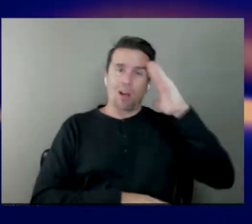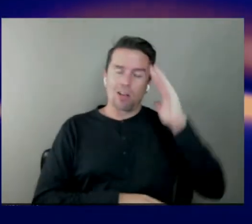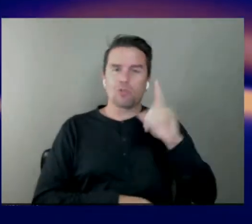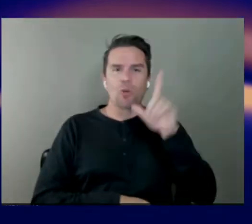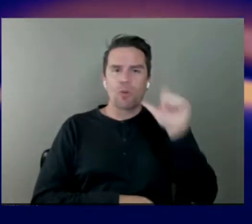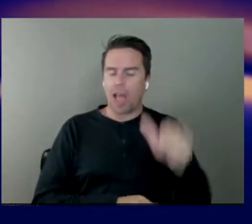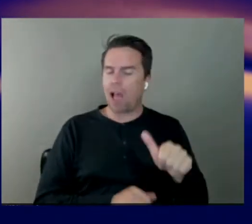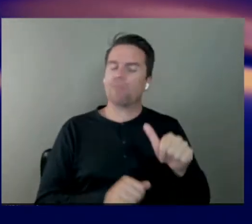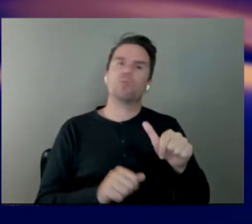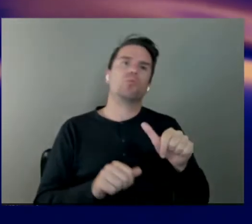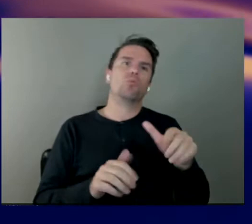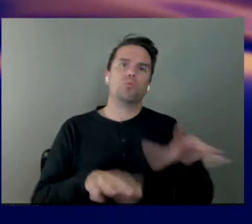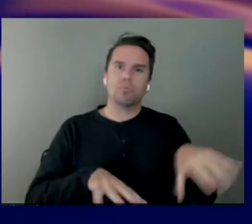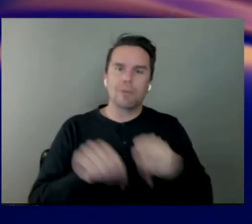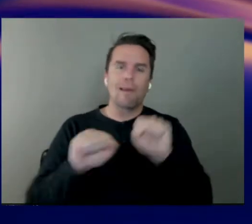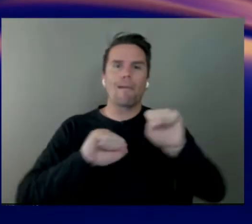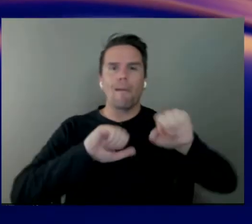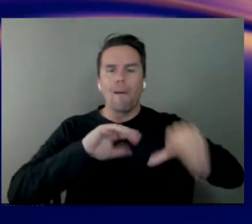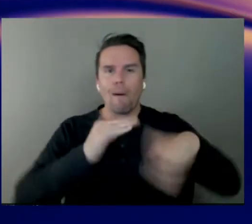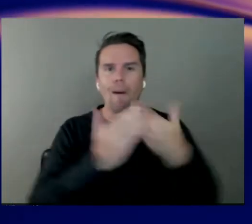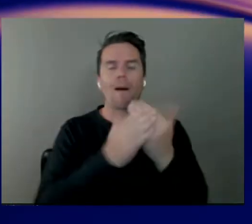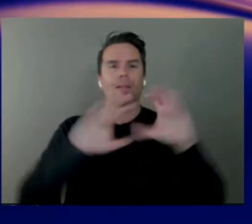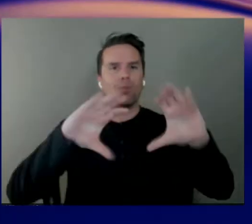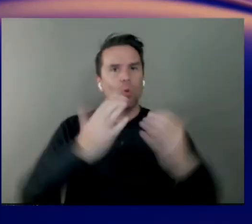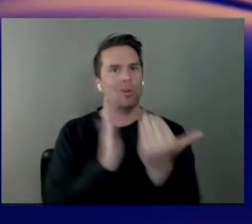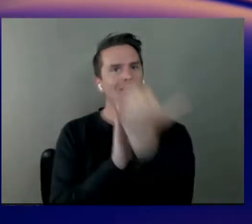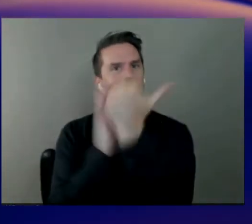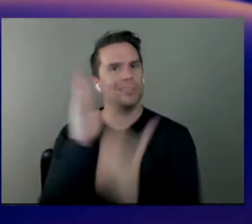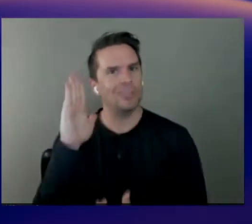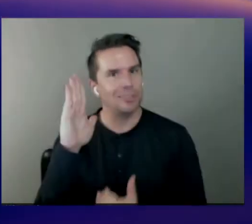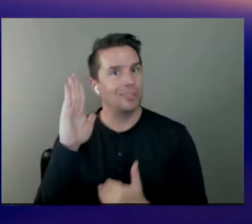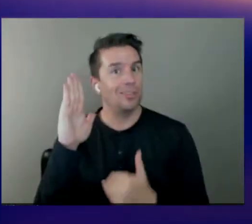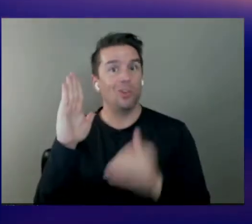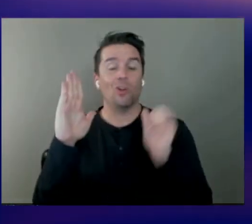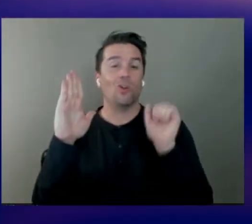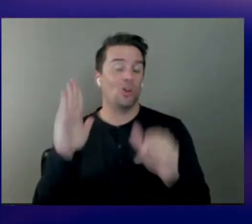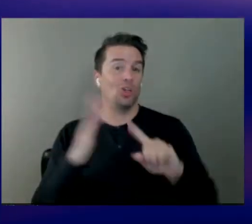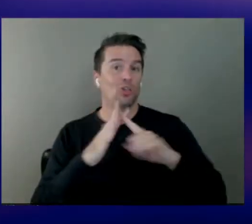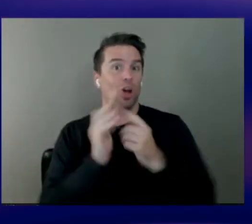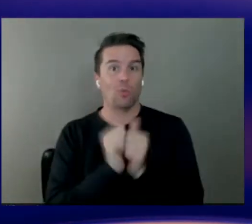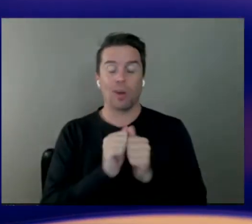You can jump right into taking the assessment if you feel like it, or just taking certain courses